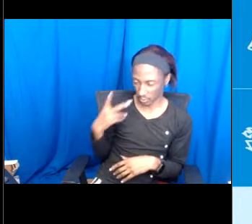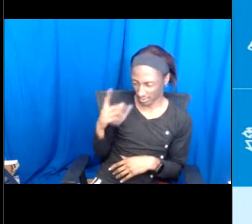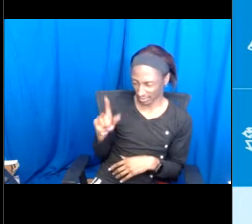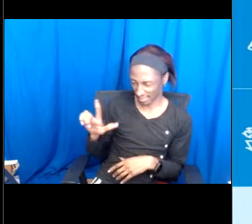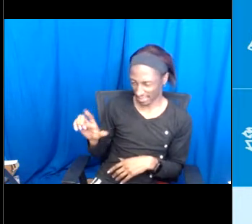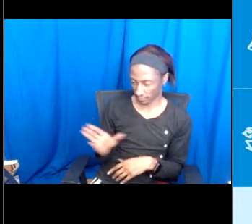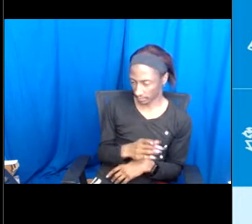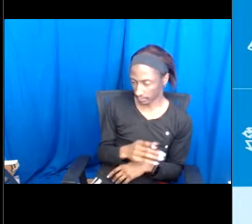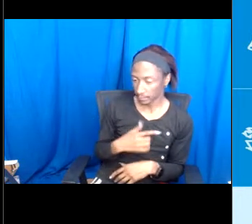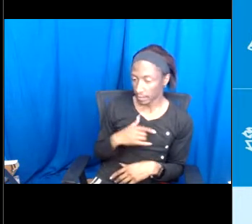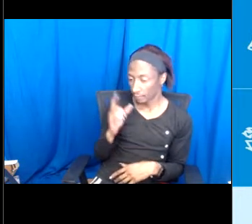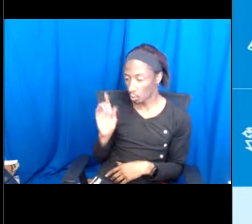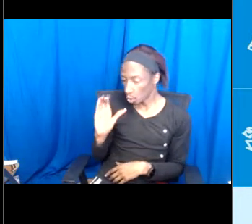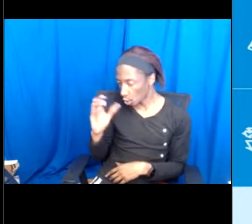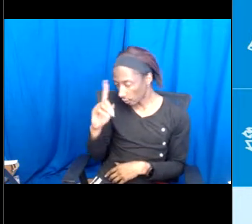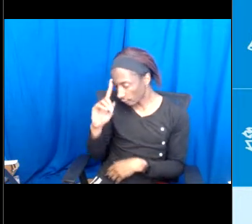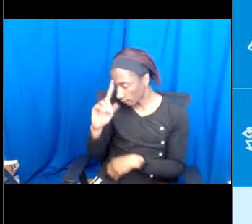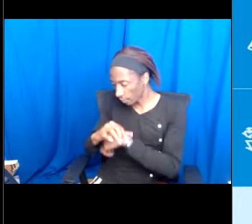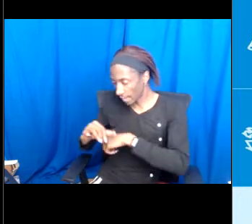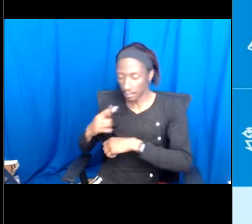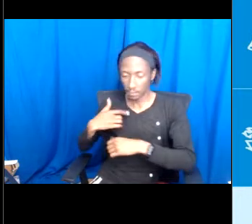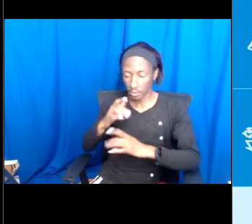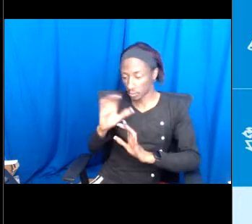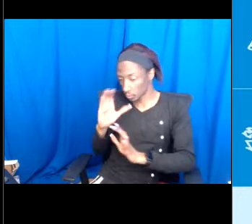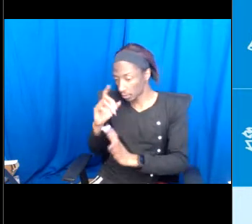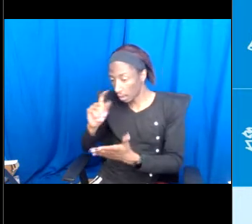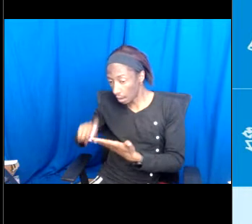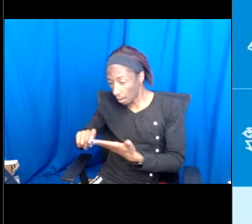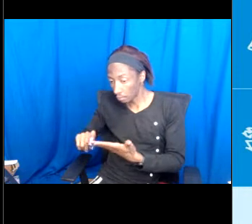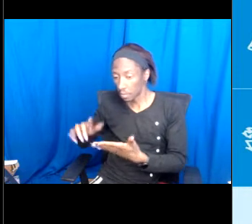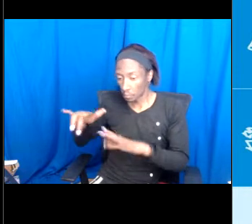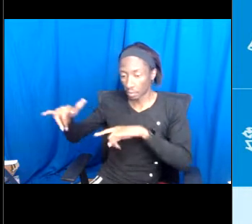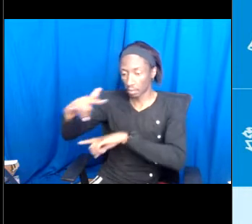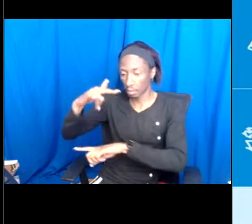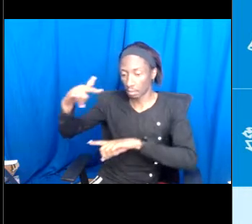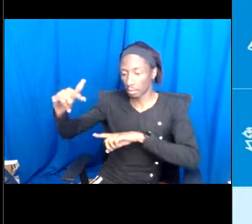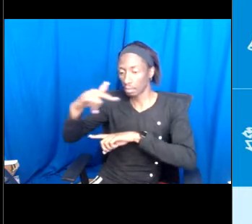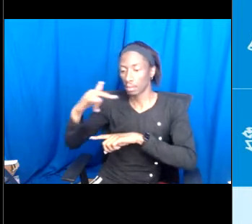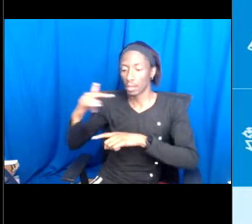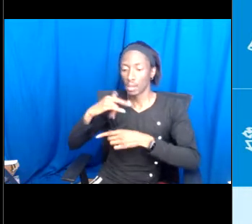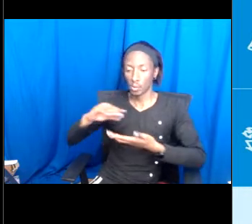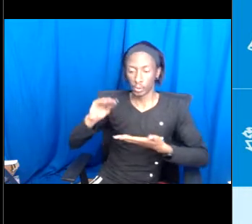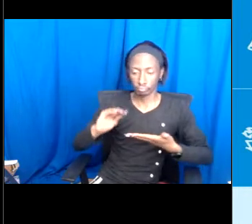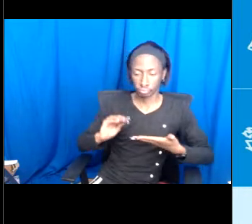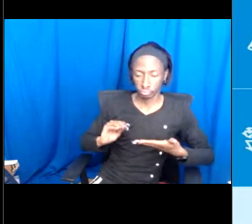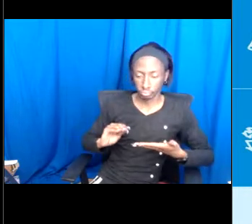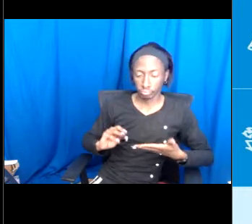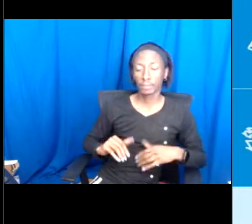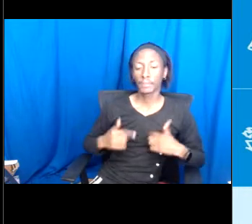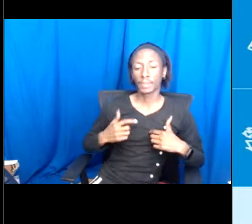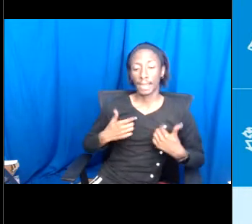We look for these animals and when we see them, we circle overhead and we collect all sorts of data. We have our computers that help us keep track